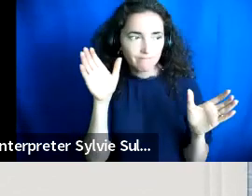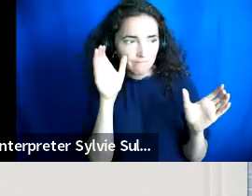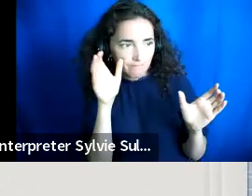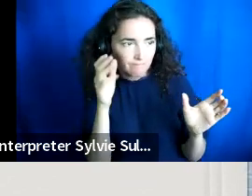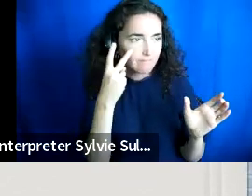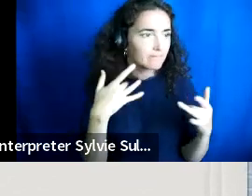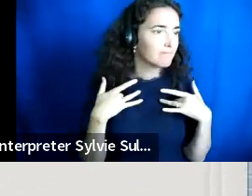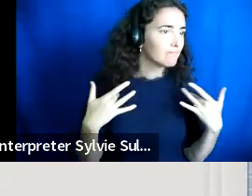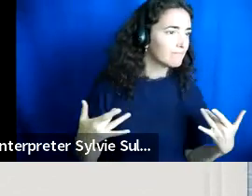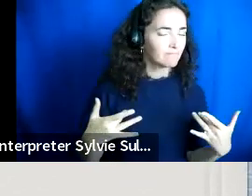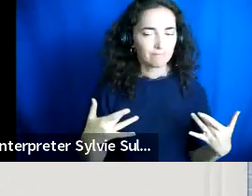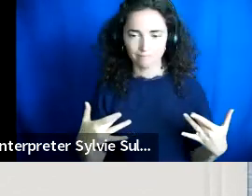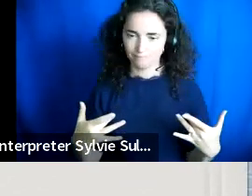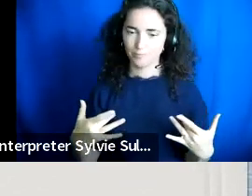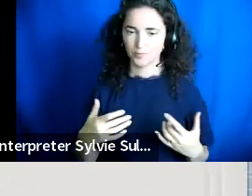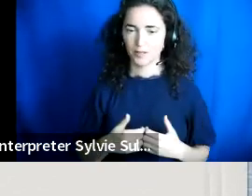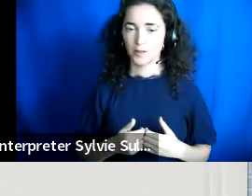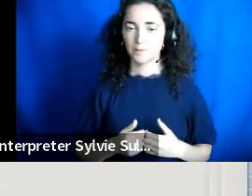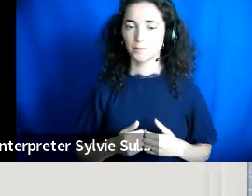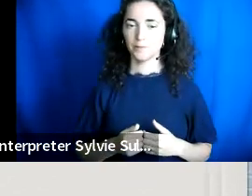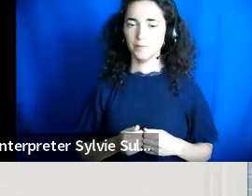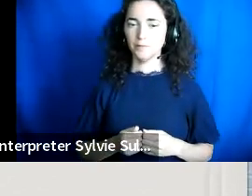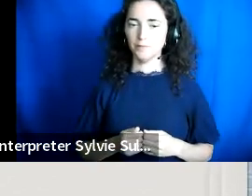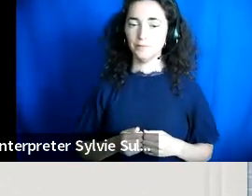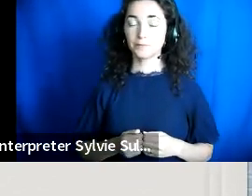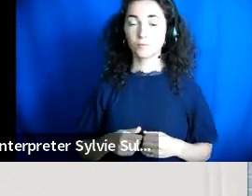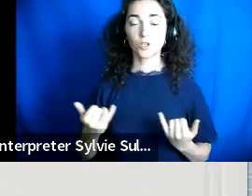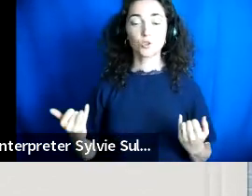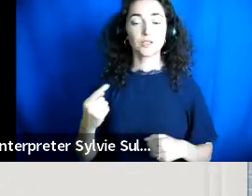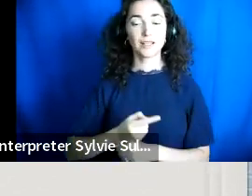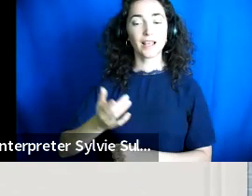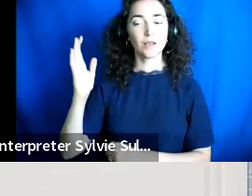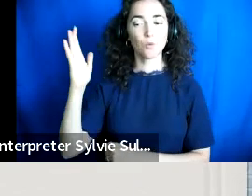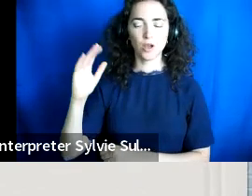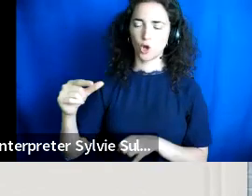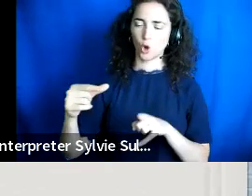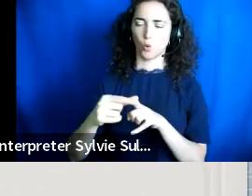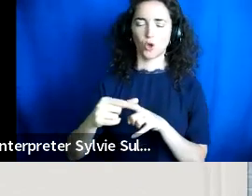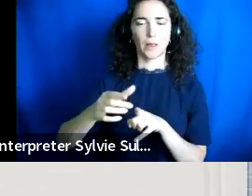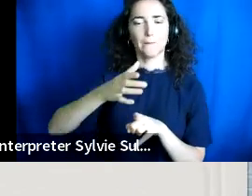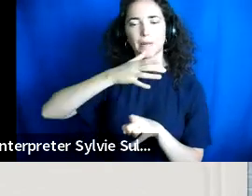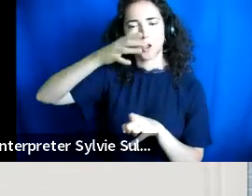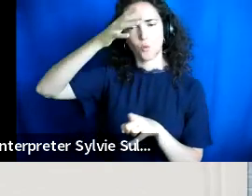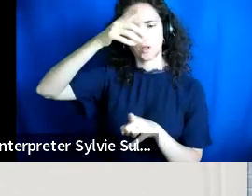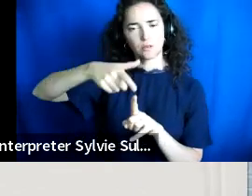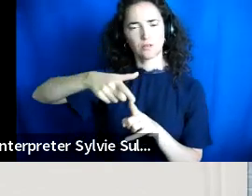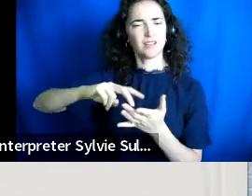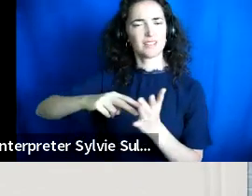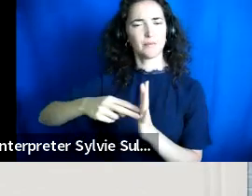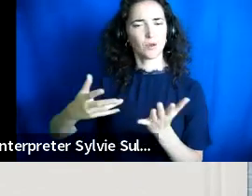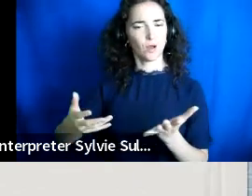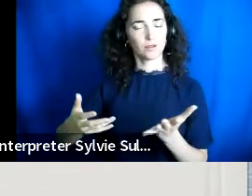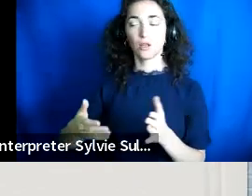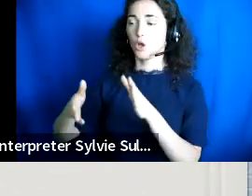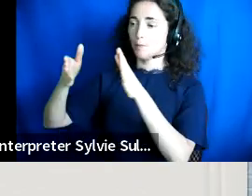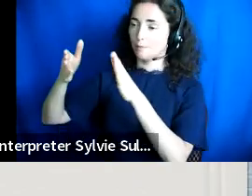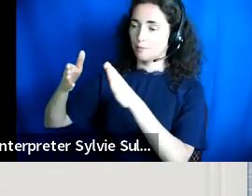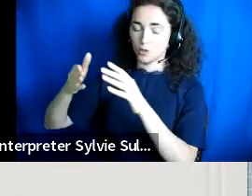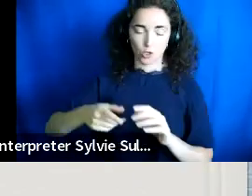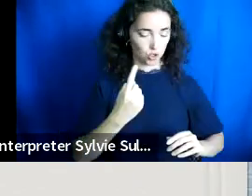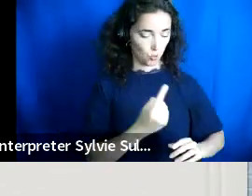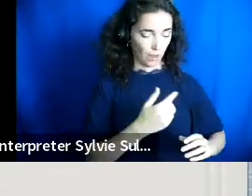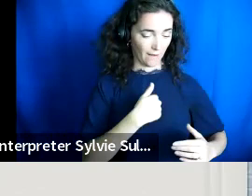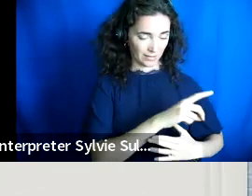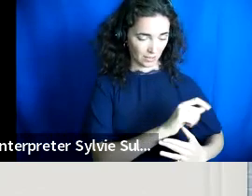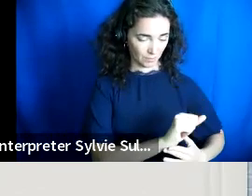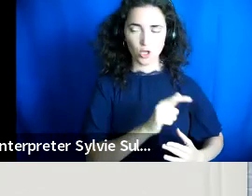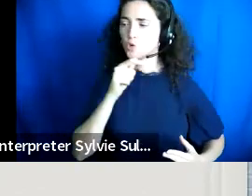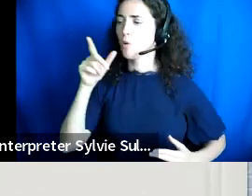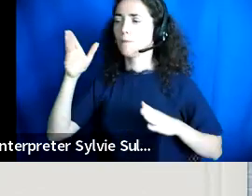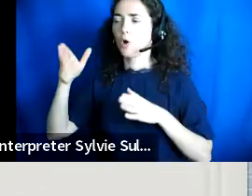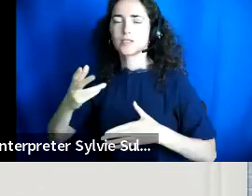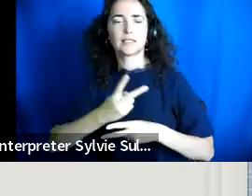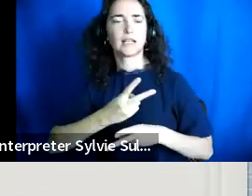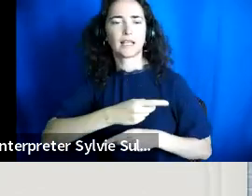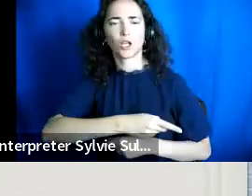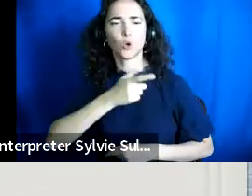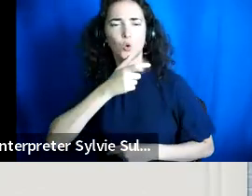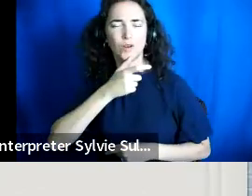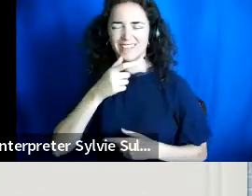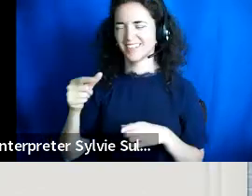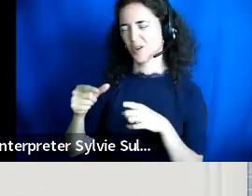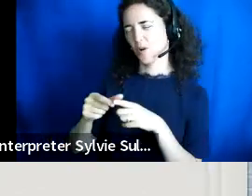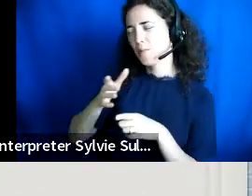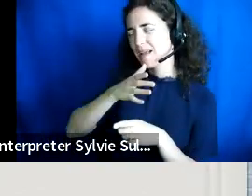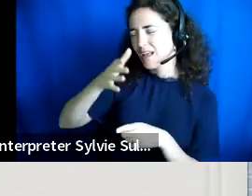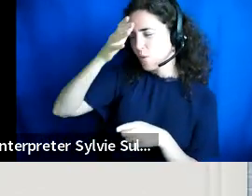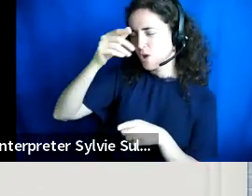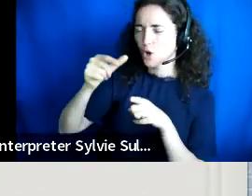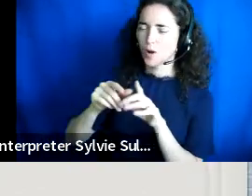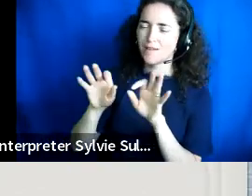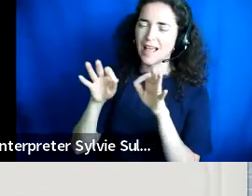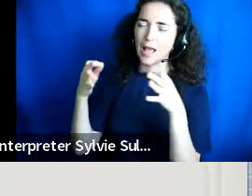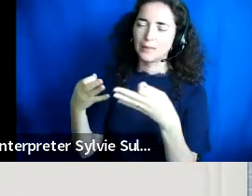With this great program. So in our in our presentation today we'll use the term parent to refer to any person or person's caring for an individual with a disability, we know that the term parent and family is fluid and